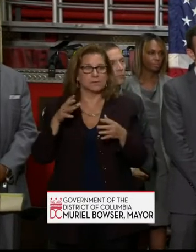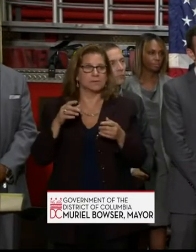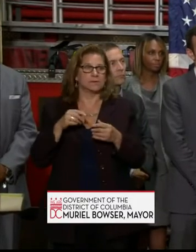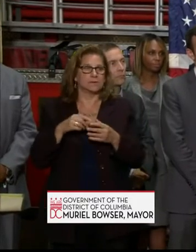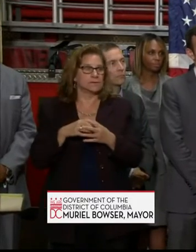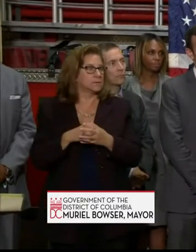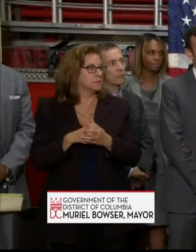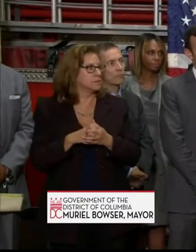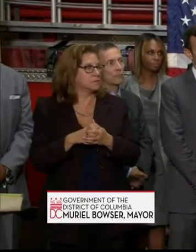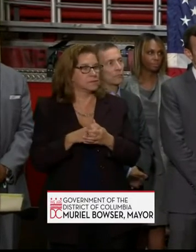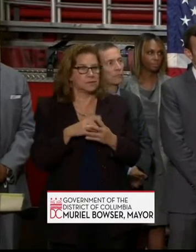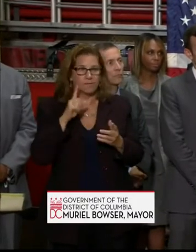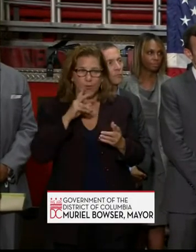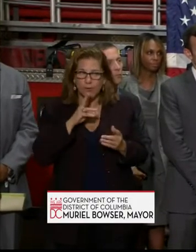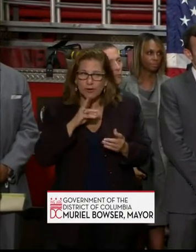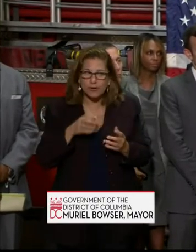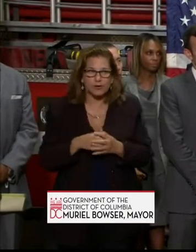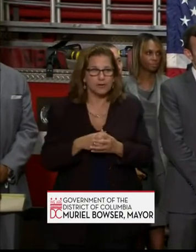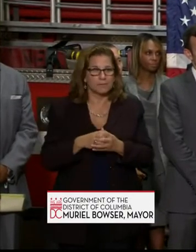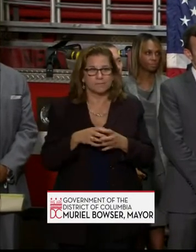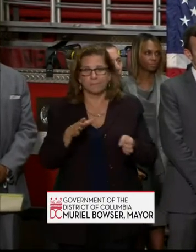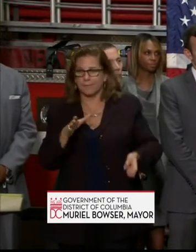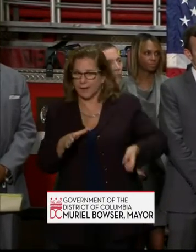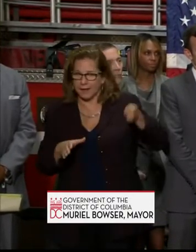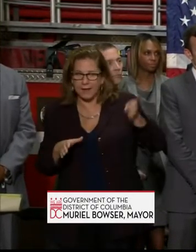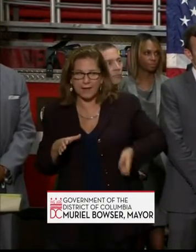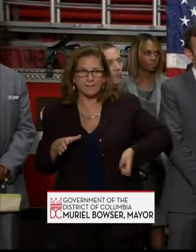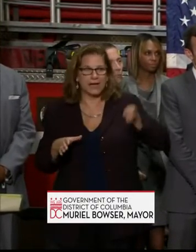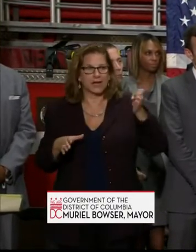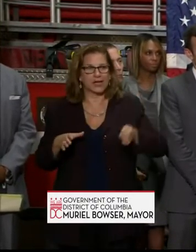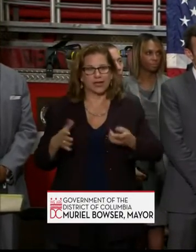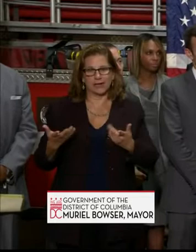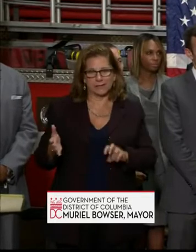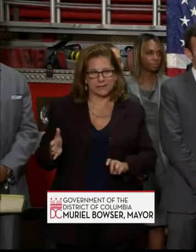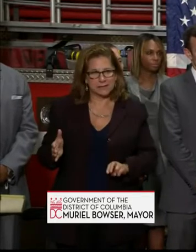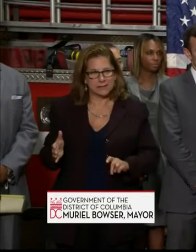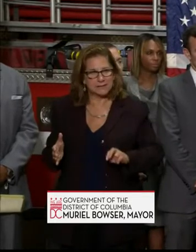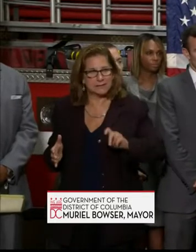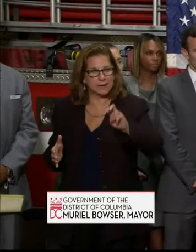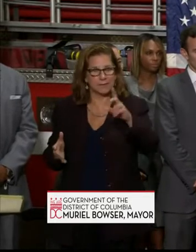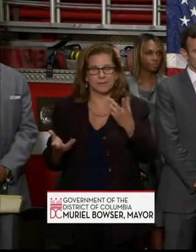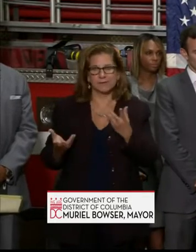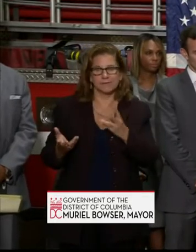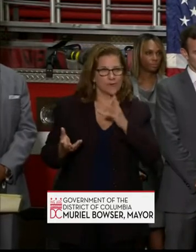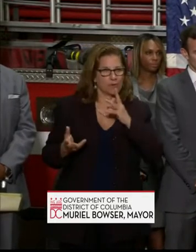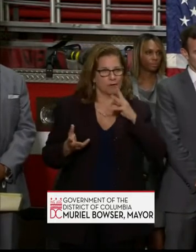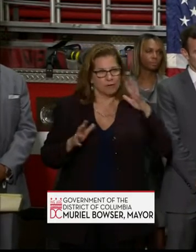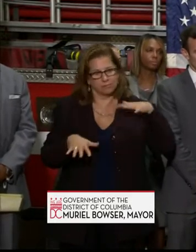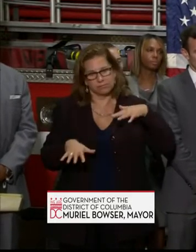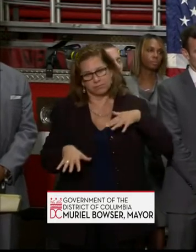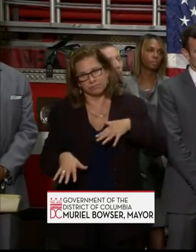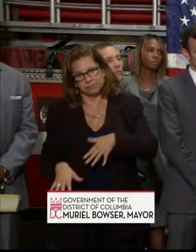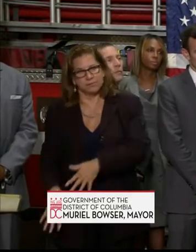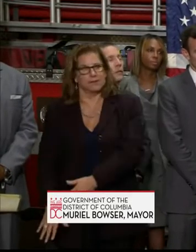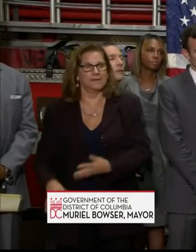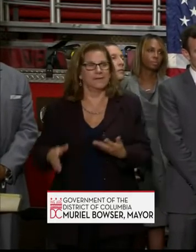ELEVATED PLATFORMS AND OBVIOUSLY IF THERE IS HEAVY WATER PENETRATION BUT ONE THING I DO WANT TO RECOMMEND FOR SOME OF